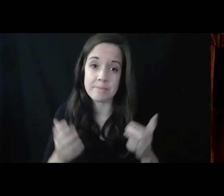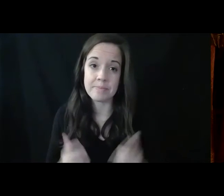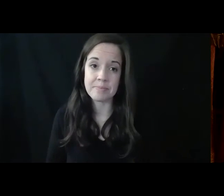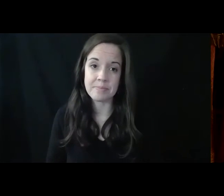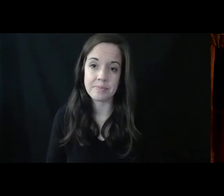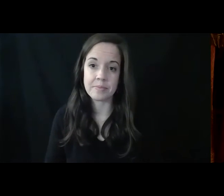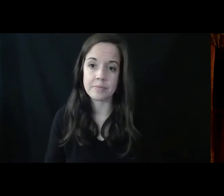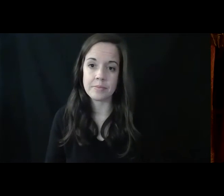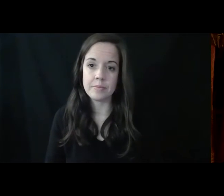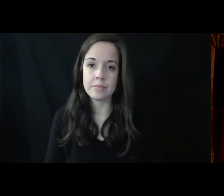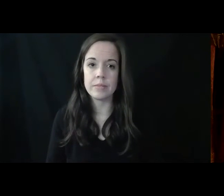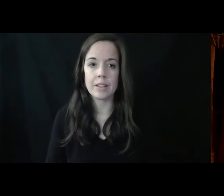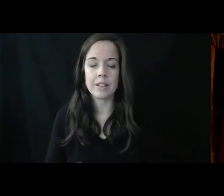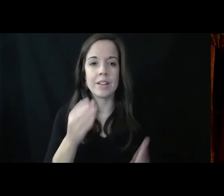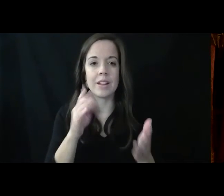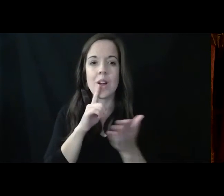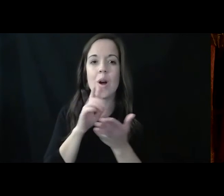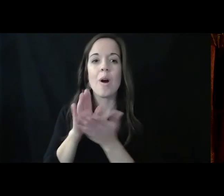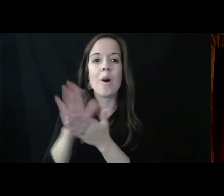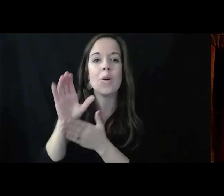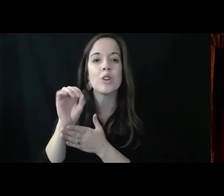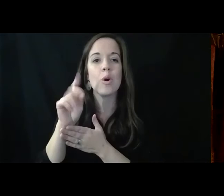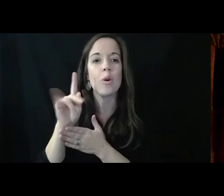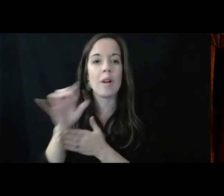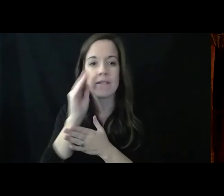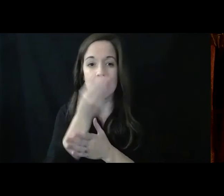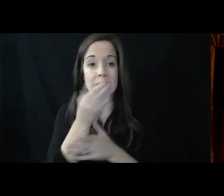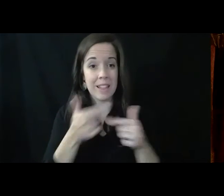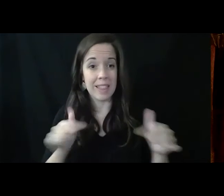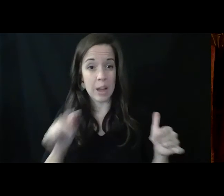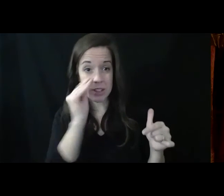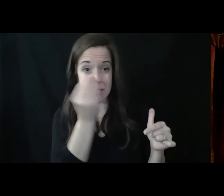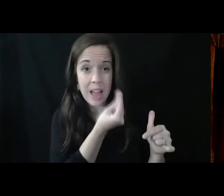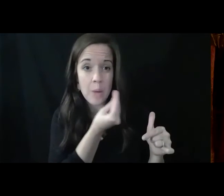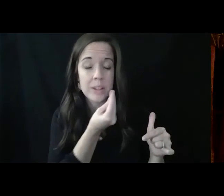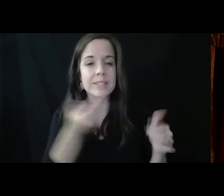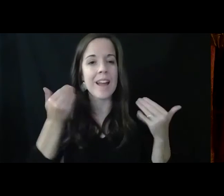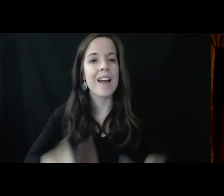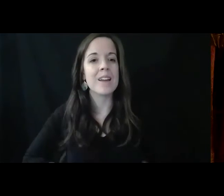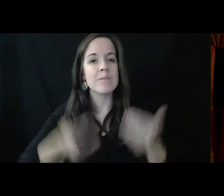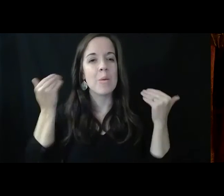Ode to the Corpse Flower In the language of flowers // I am the one who says // fuck you